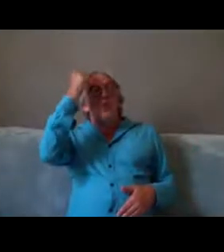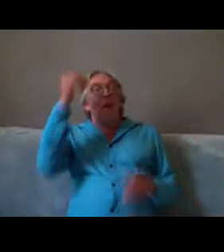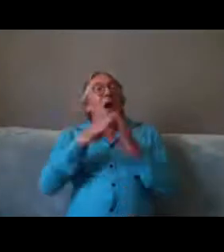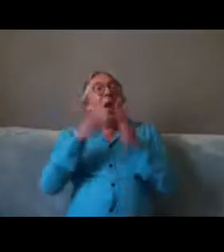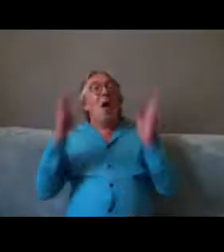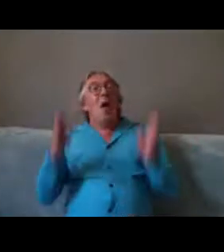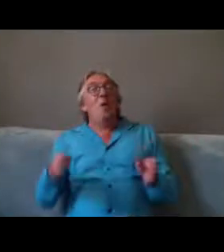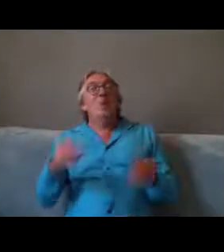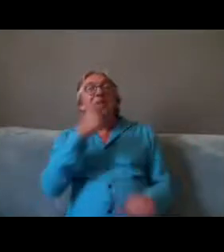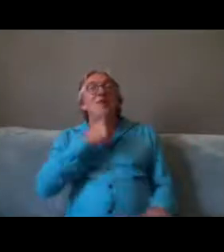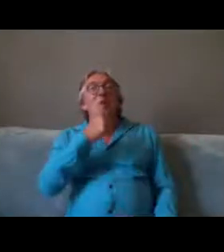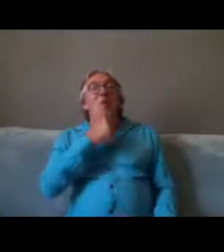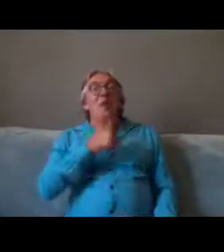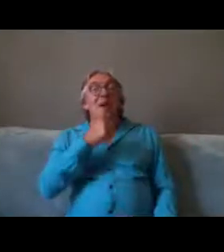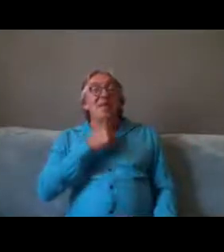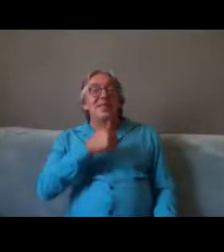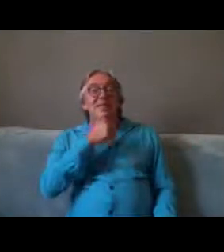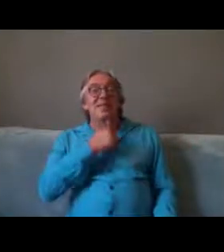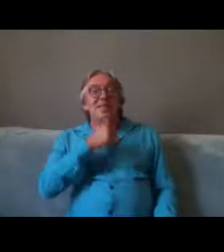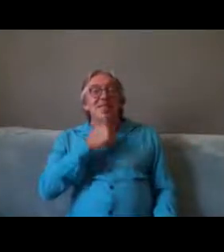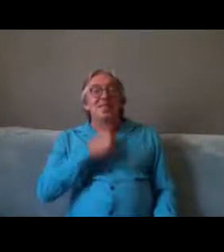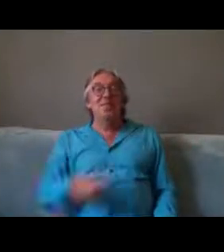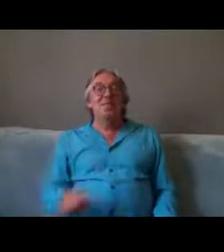for students with disabilities, so as Marta mentioned